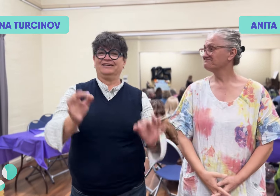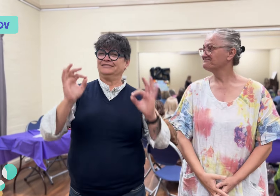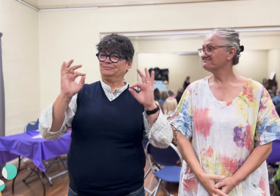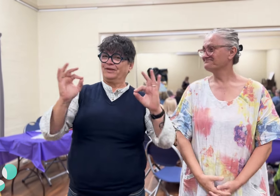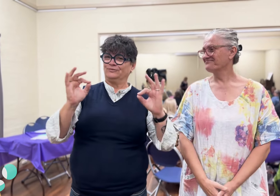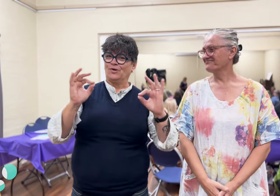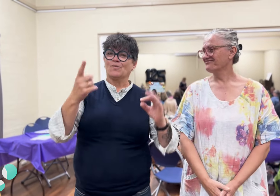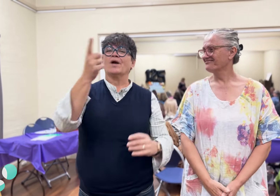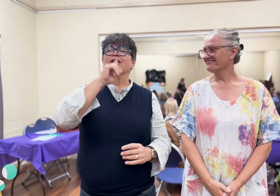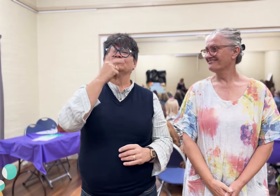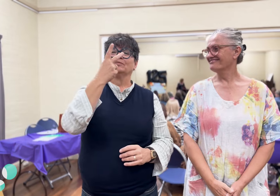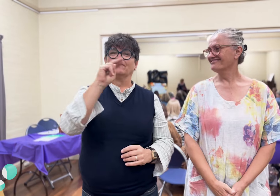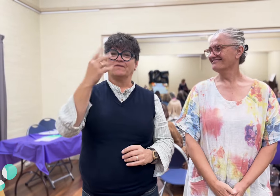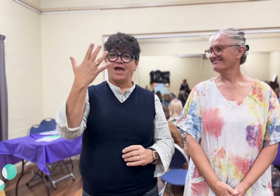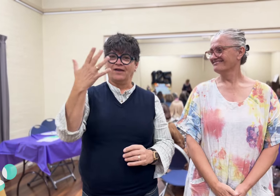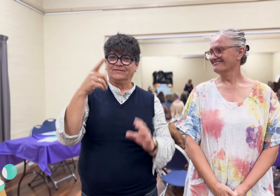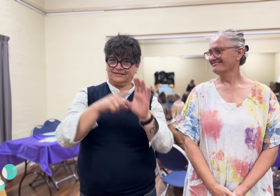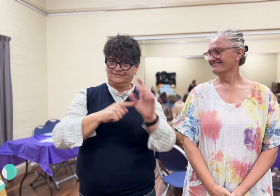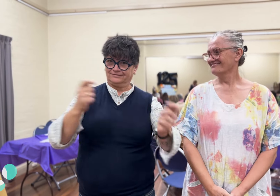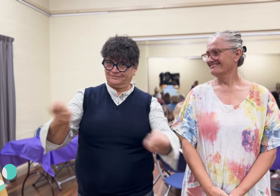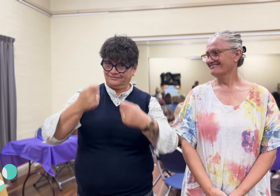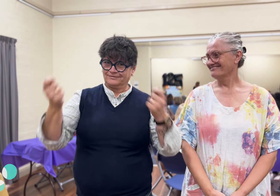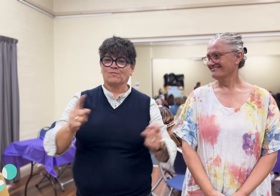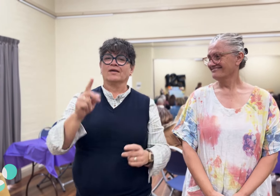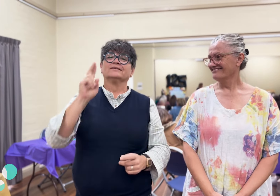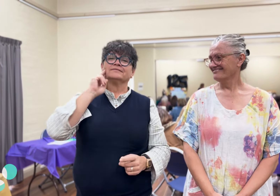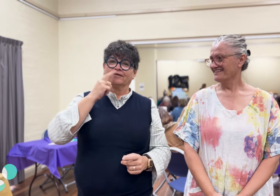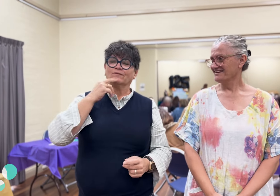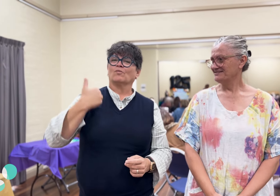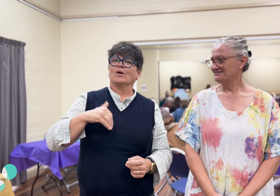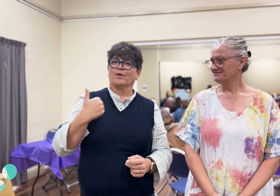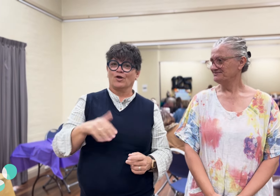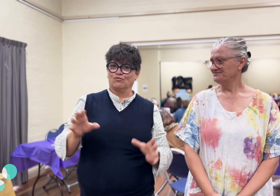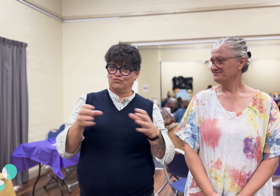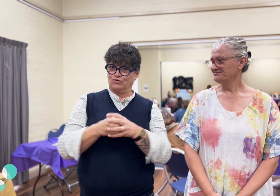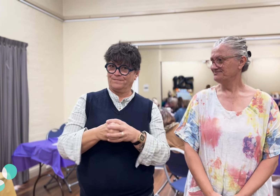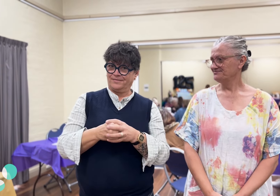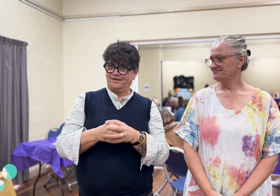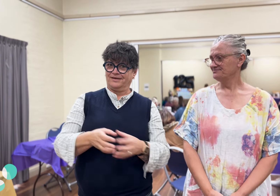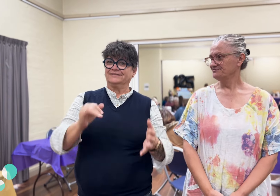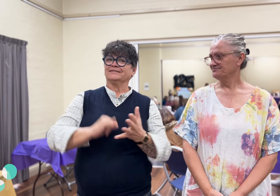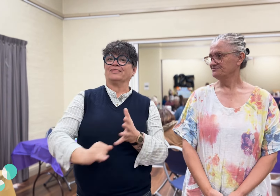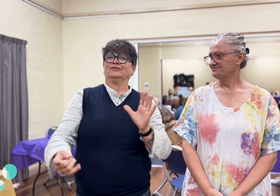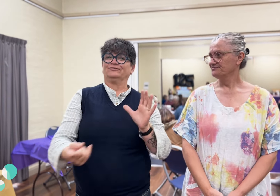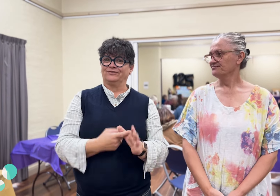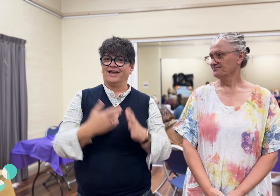We're celebrating a special event 125 years of Deaf Women's Group, South Australia.